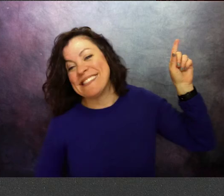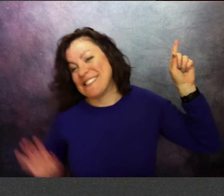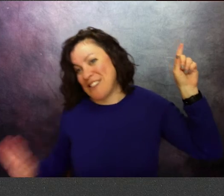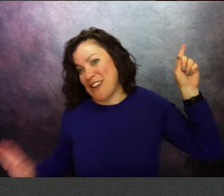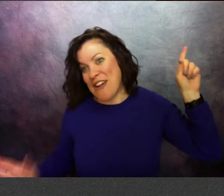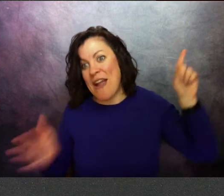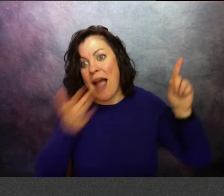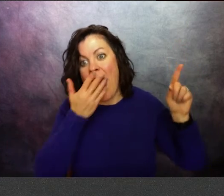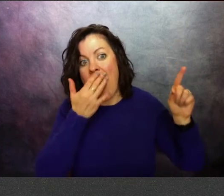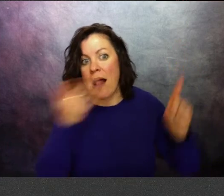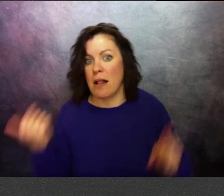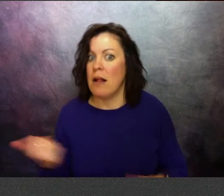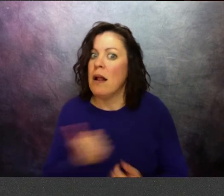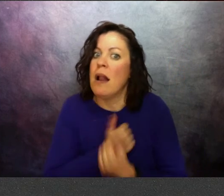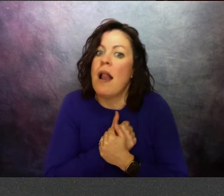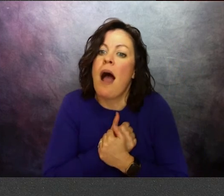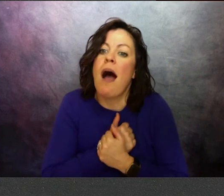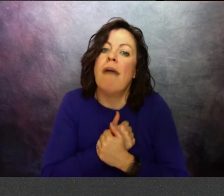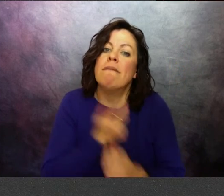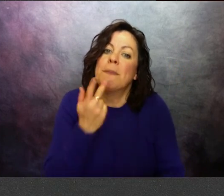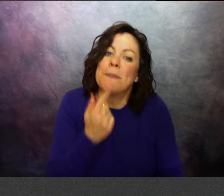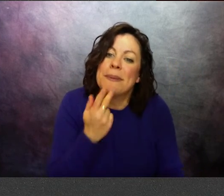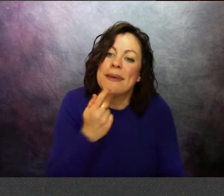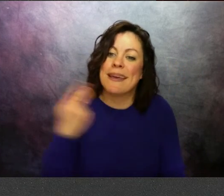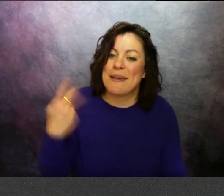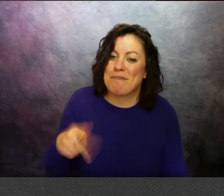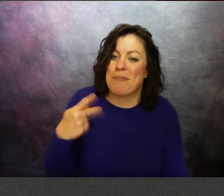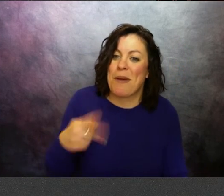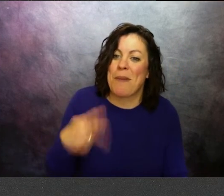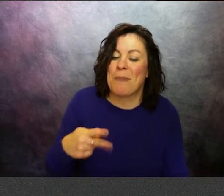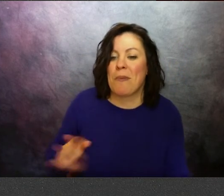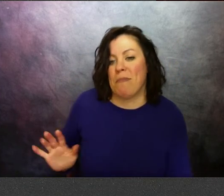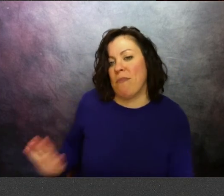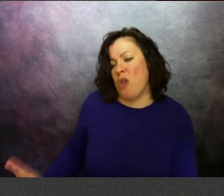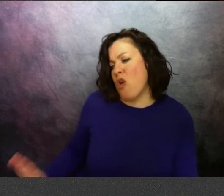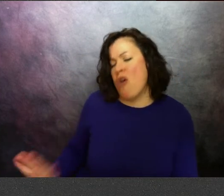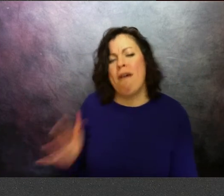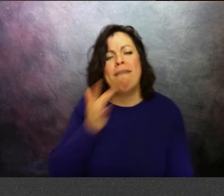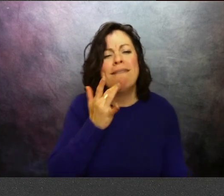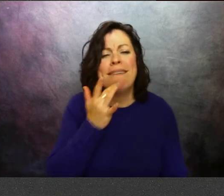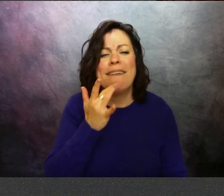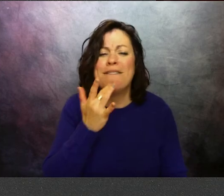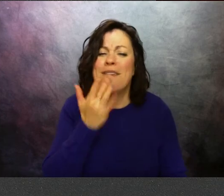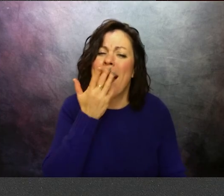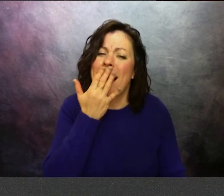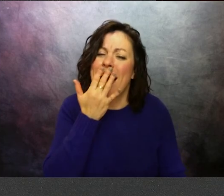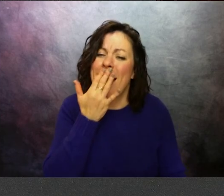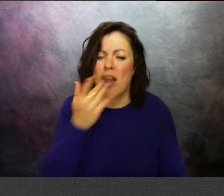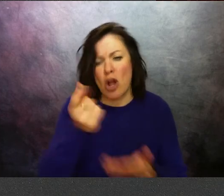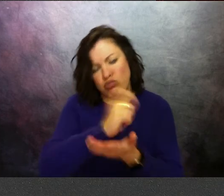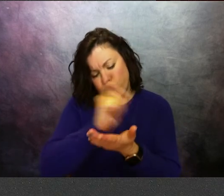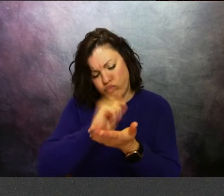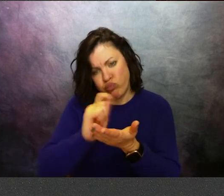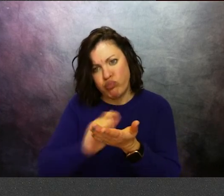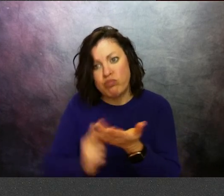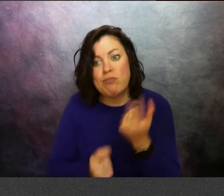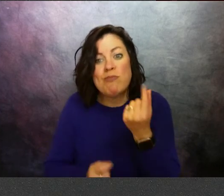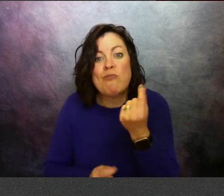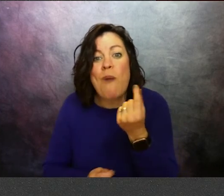she has a lot of pink and purple in her room because those are her favorite colors. What colors do you have in your room?